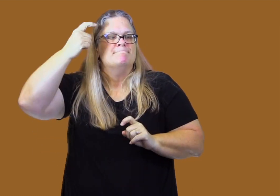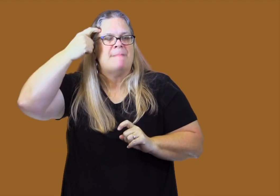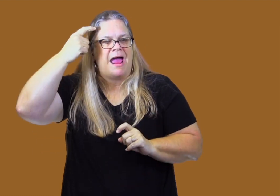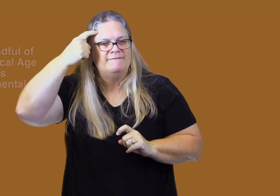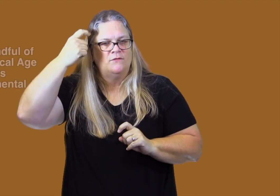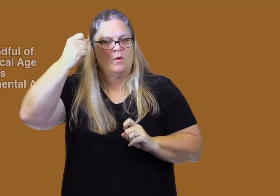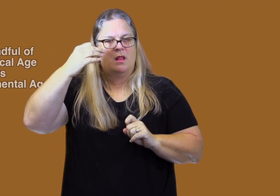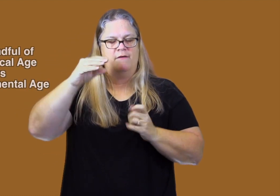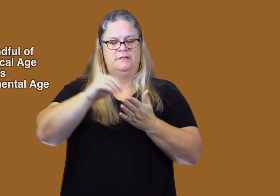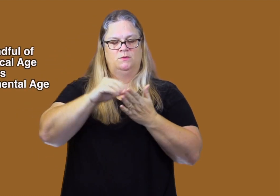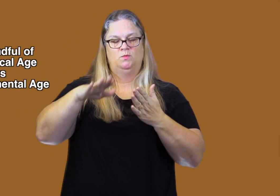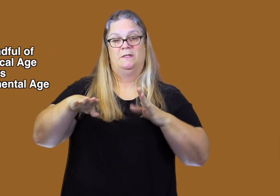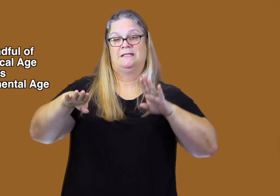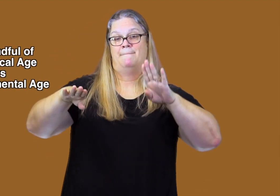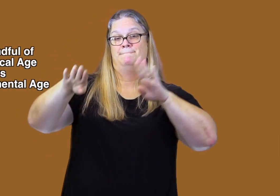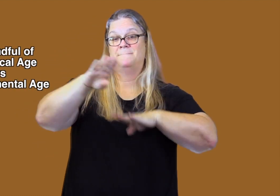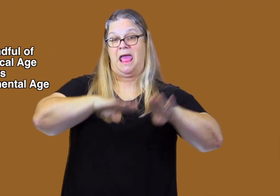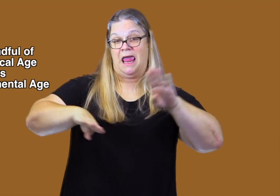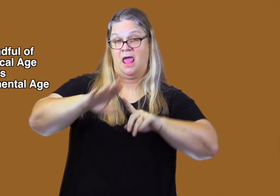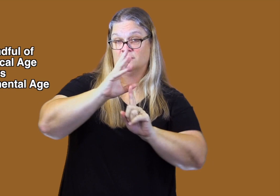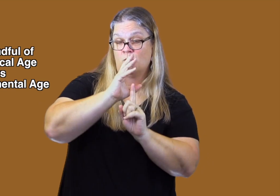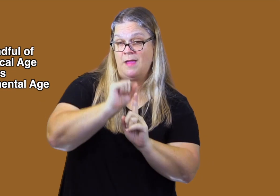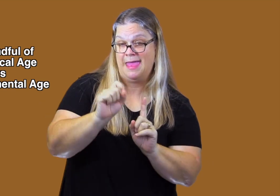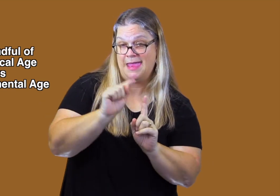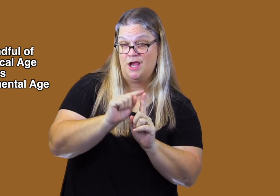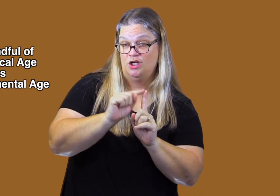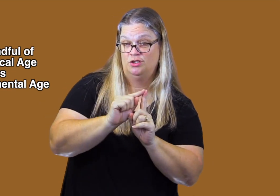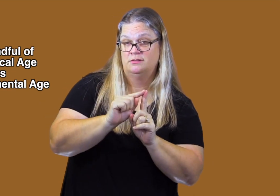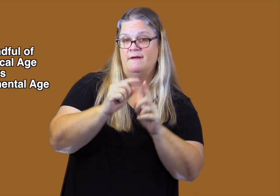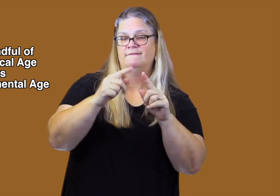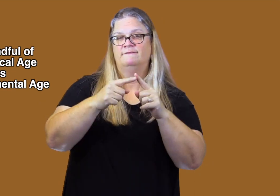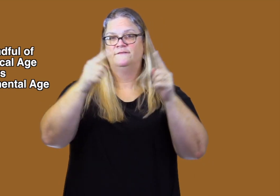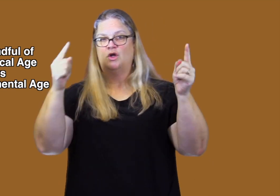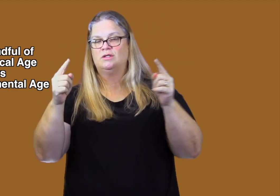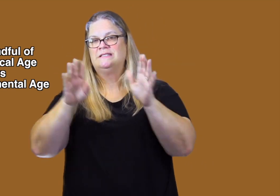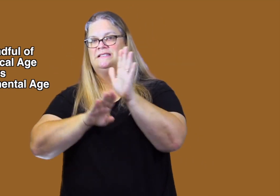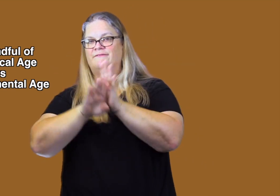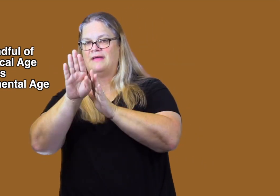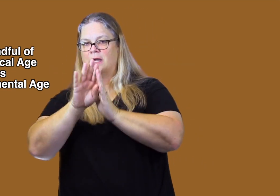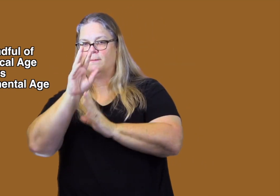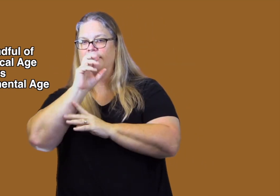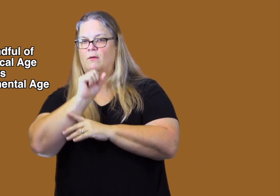to be mindful of a student's biological age versus their developmental age.